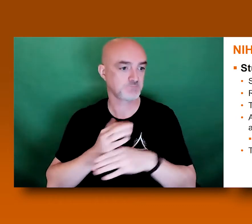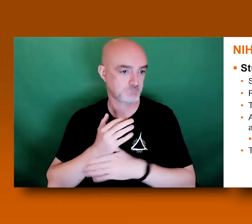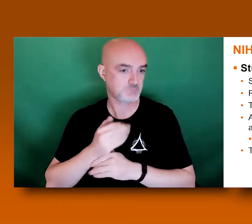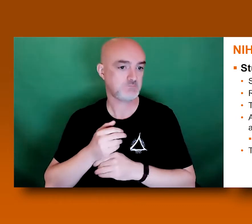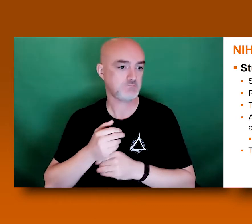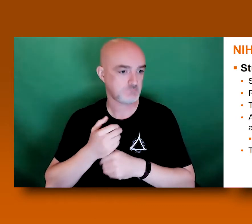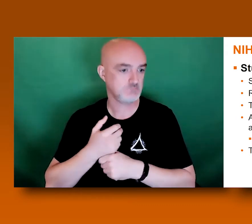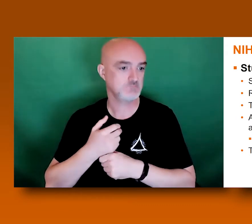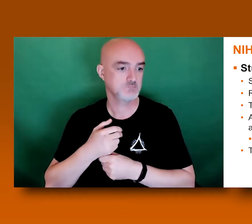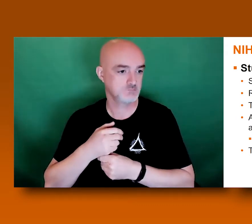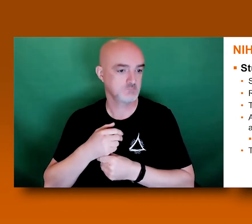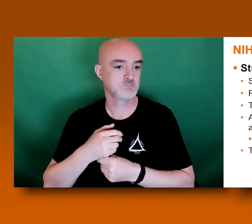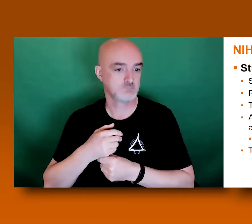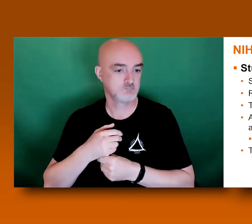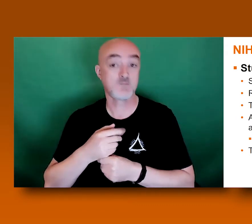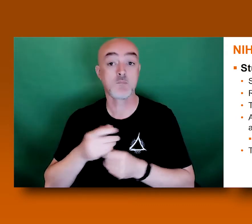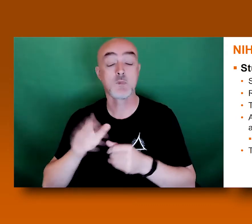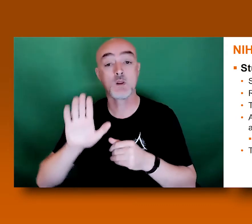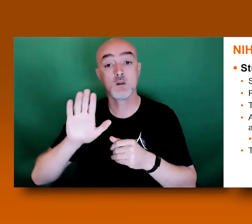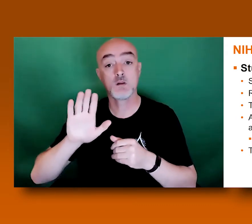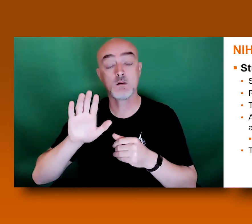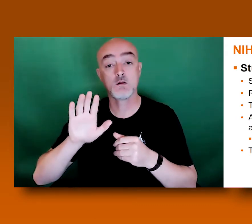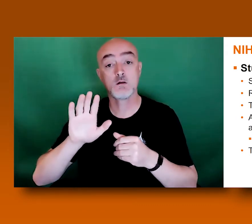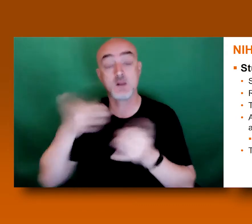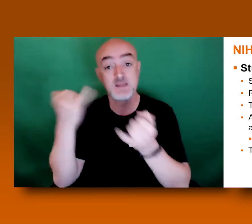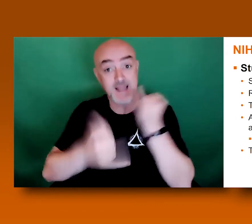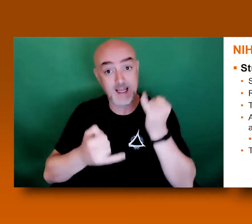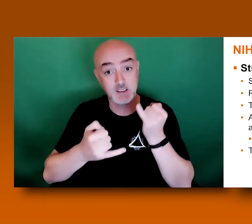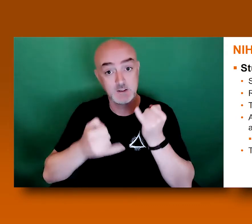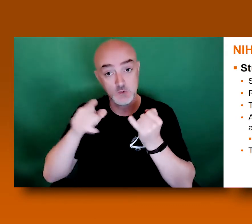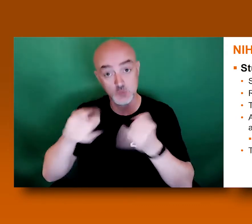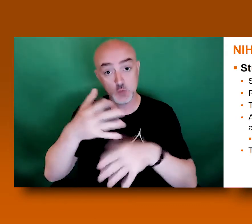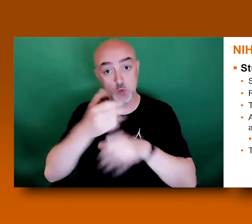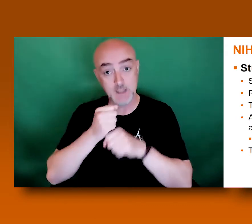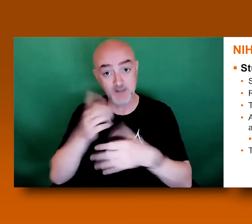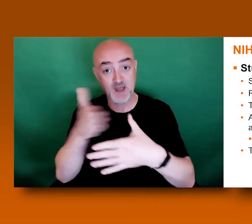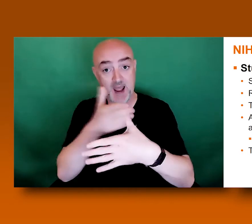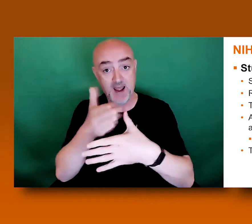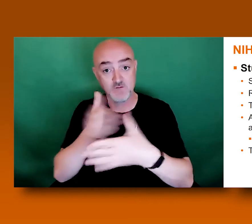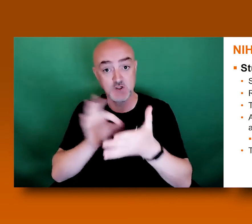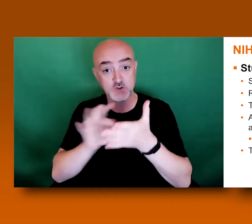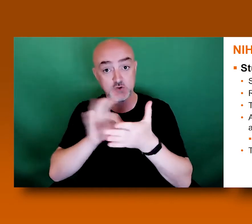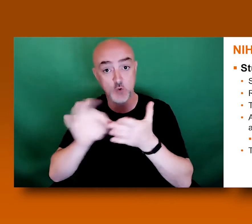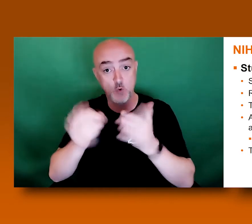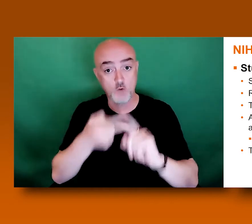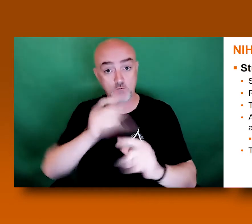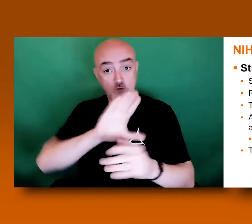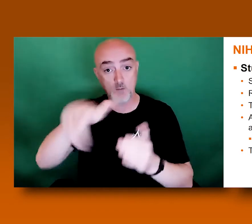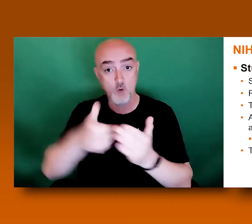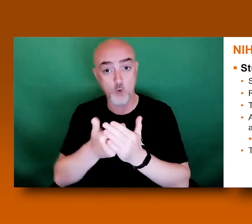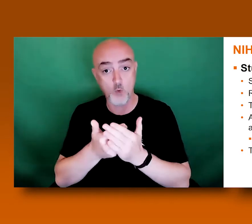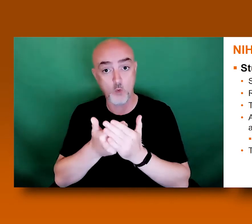outside the range of those initial scores. And at the end, you receive an average score